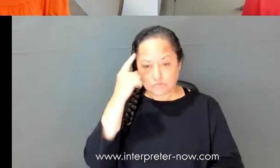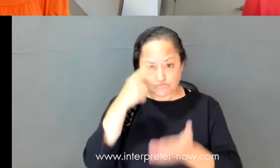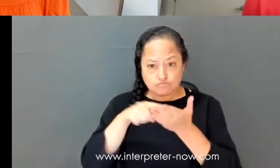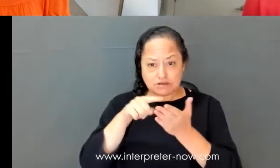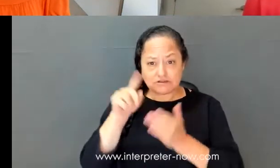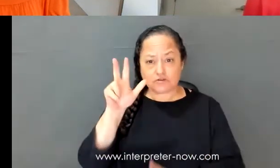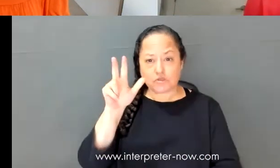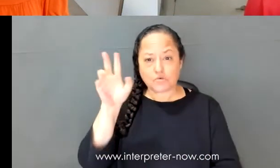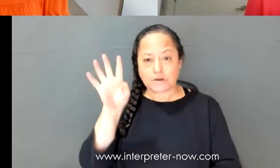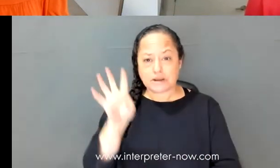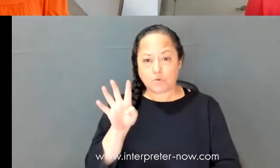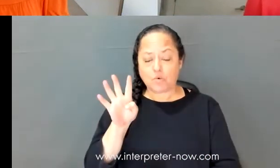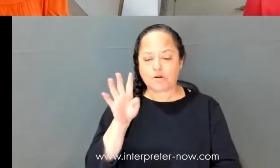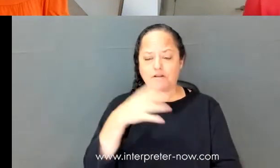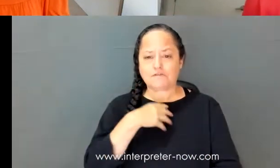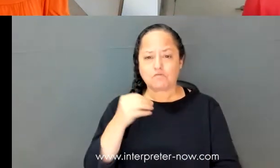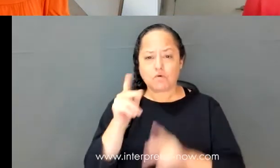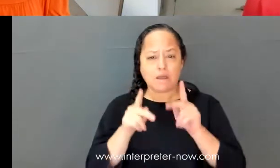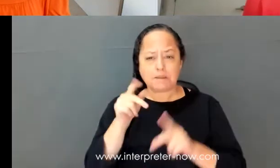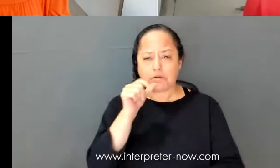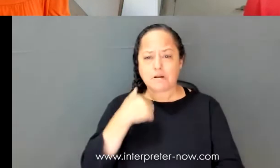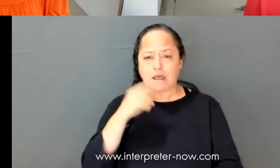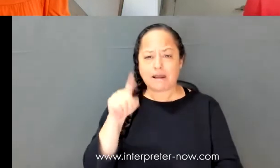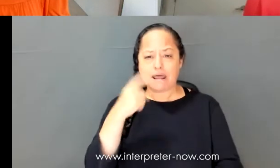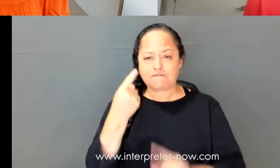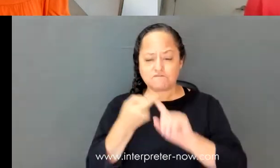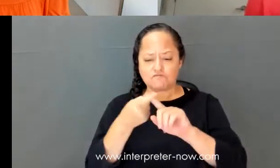of White people don't have a single friend of color, also finds that the average White